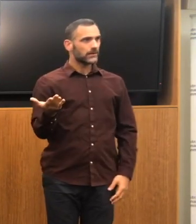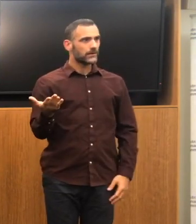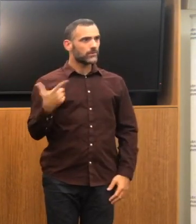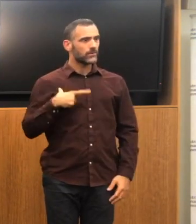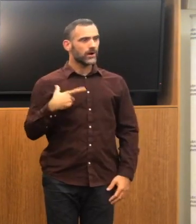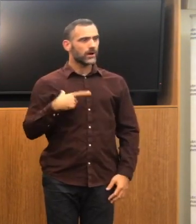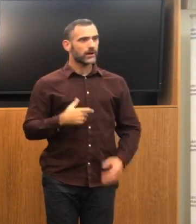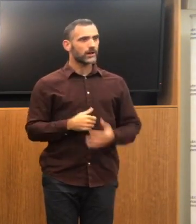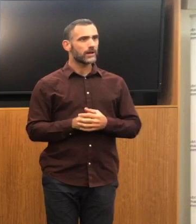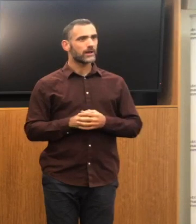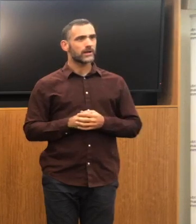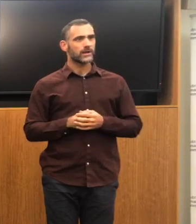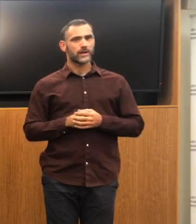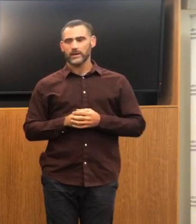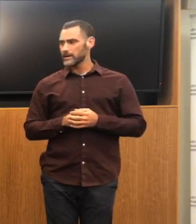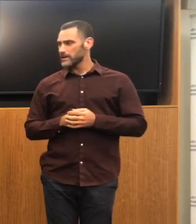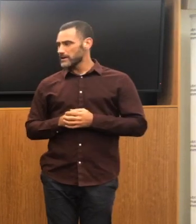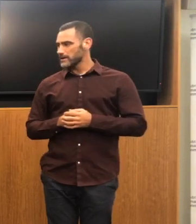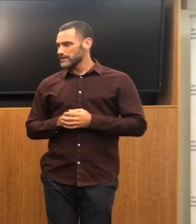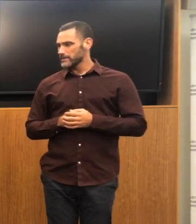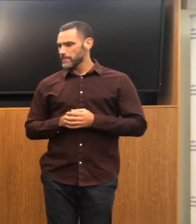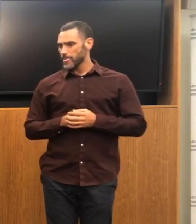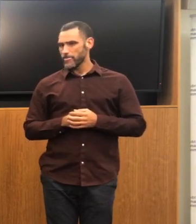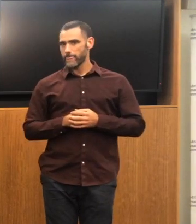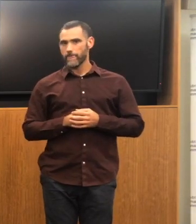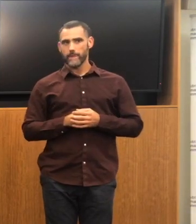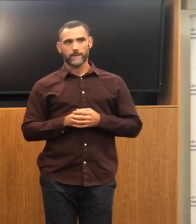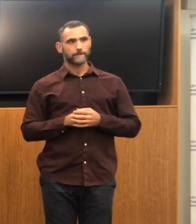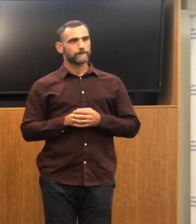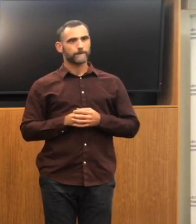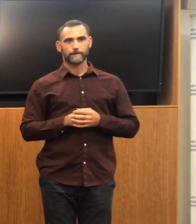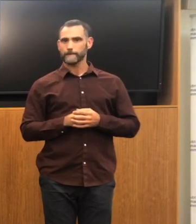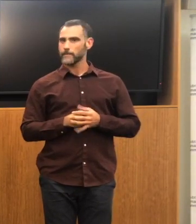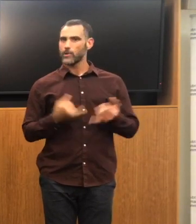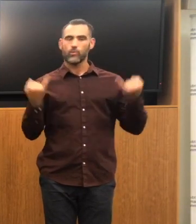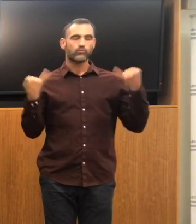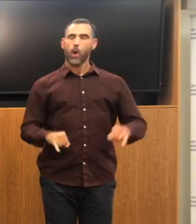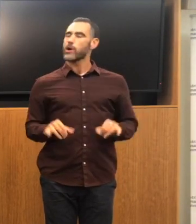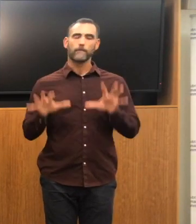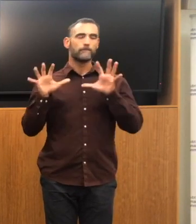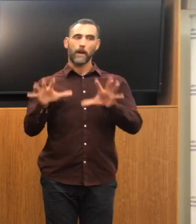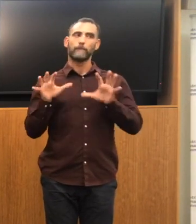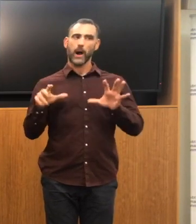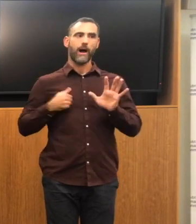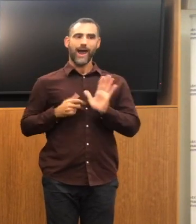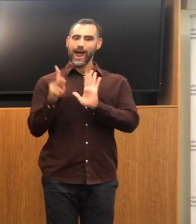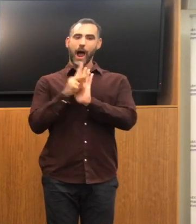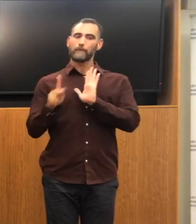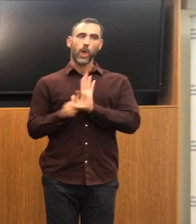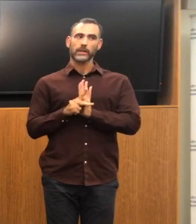So just, yeah, this absurd has to stop. Stop it, that's nonsense.